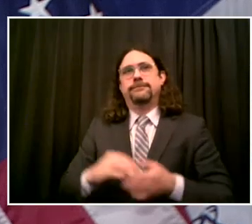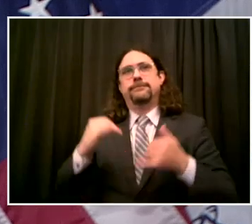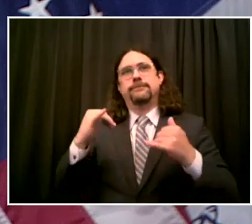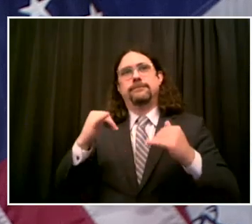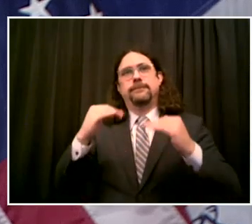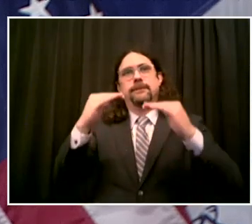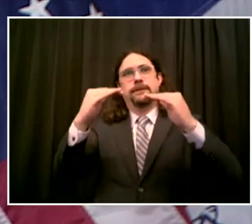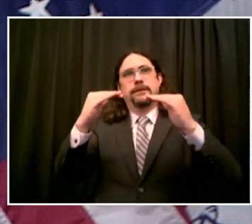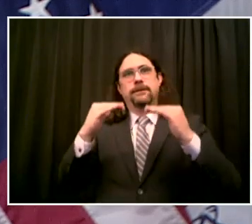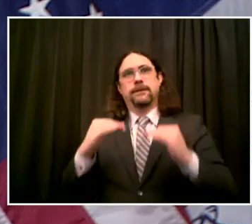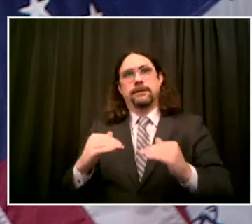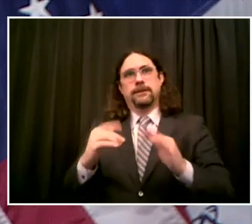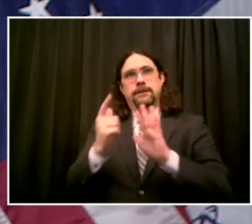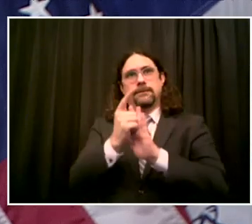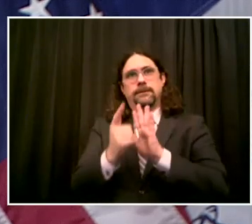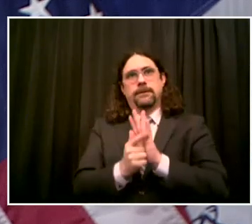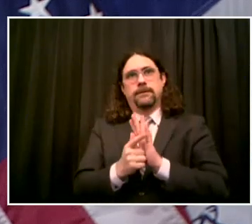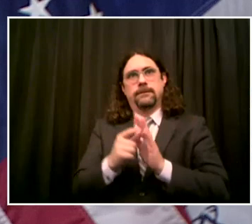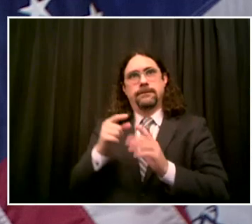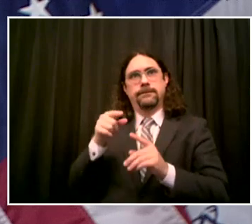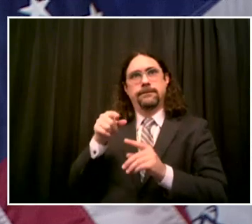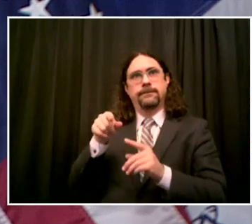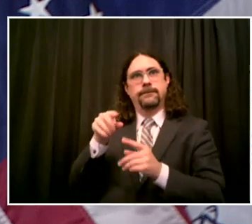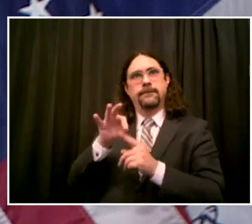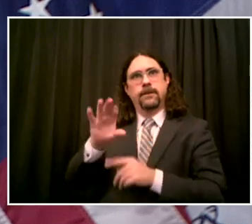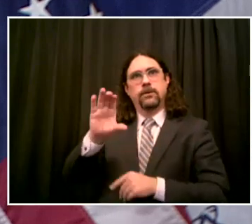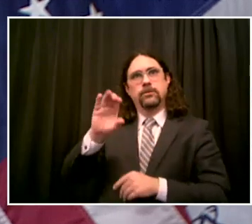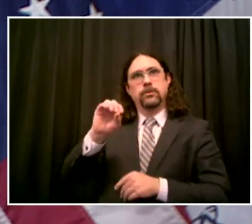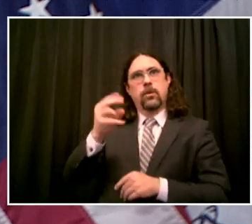AND I WANT TO